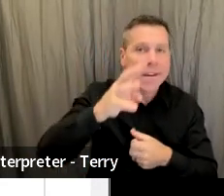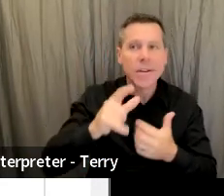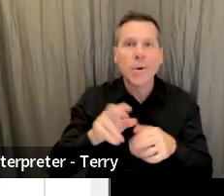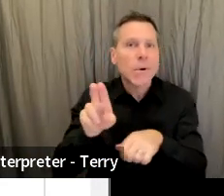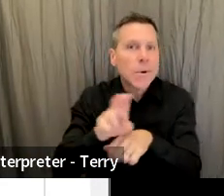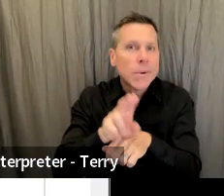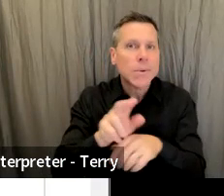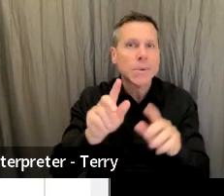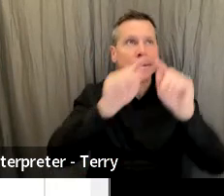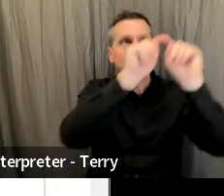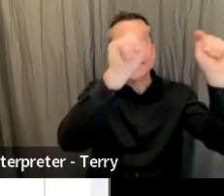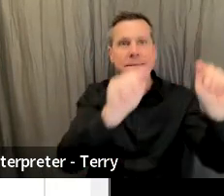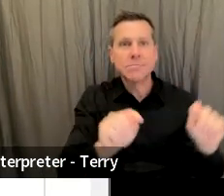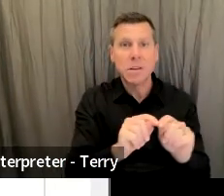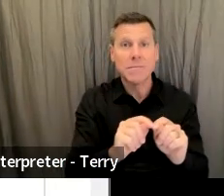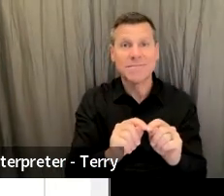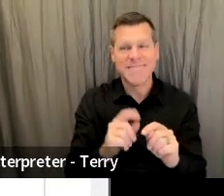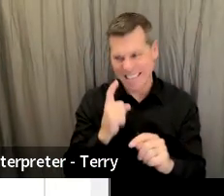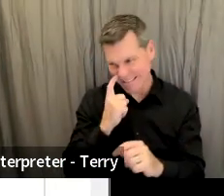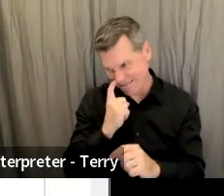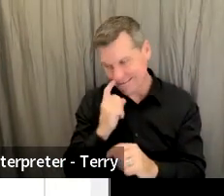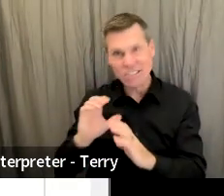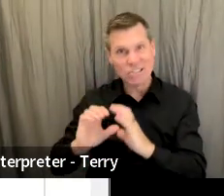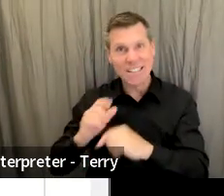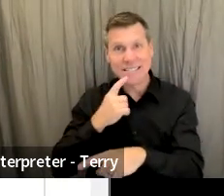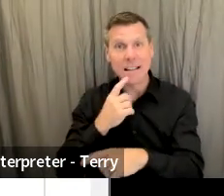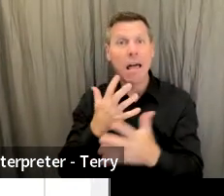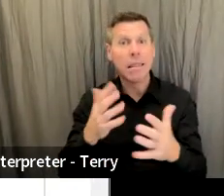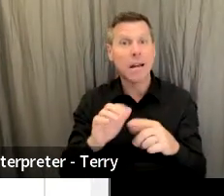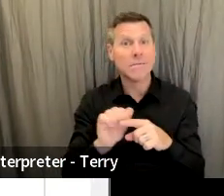while we have been given a lot of instruction as to best practices for